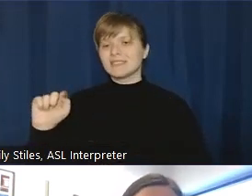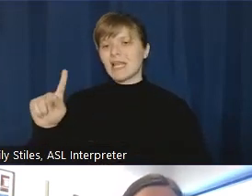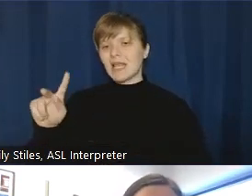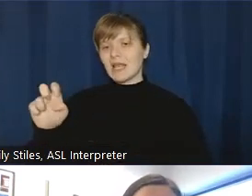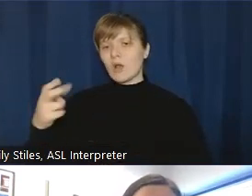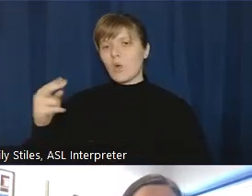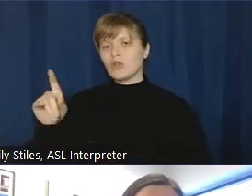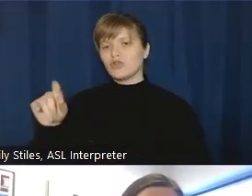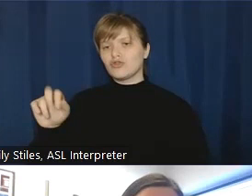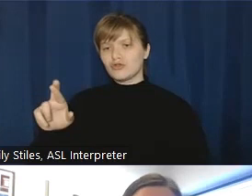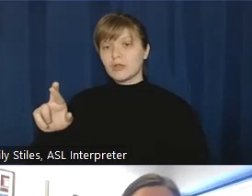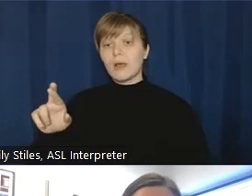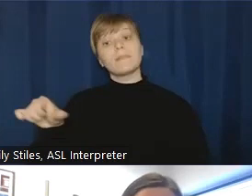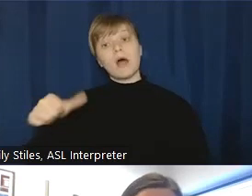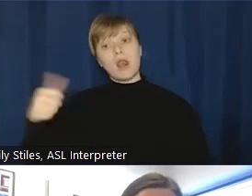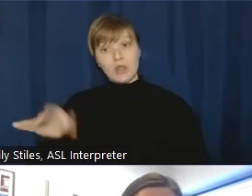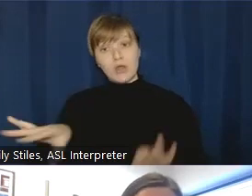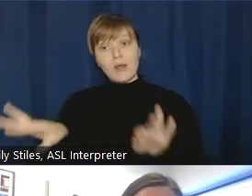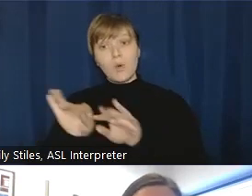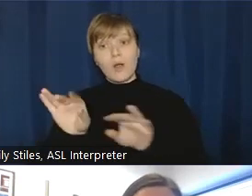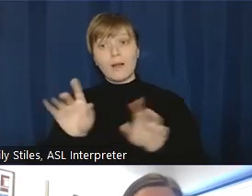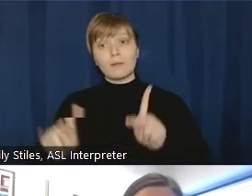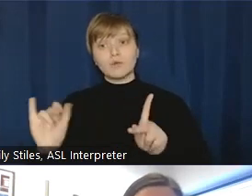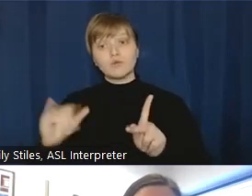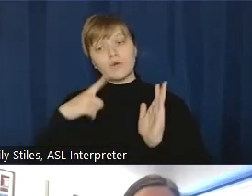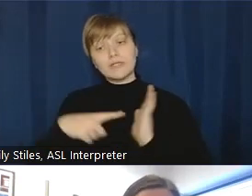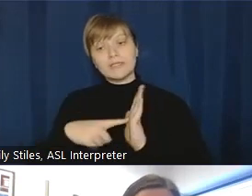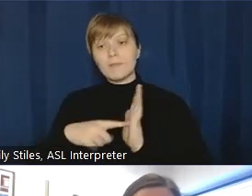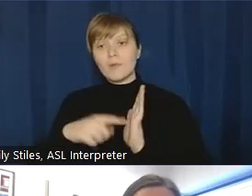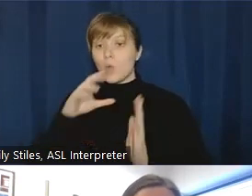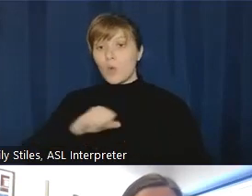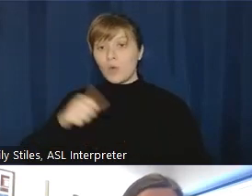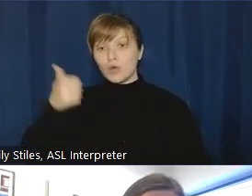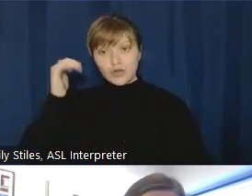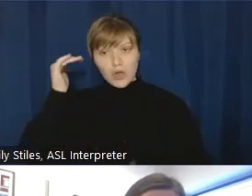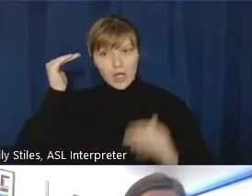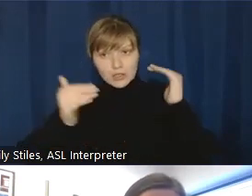We had older adults and people with disabilities as part of the planning and implementation of this